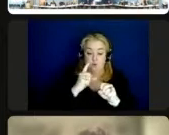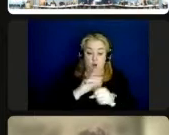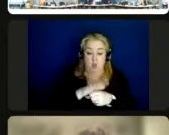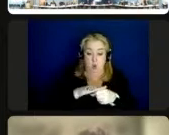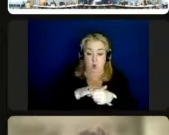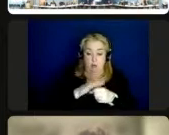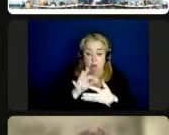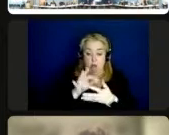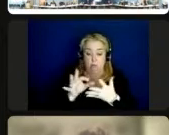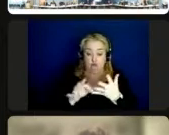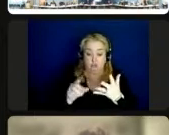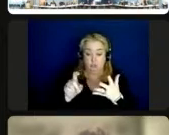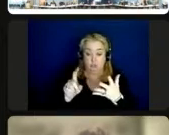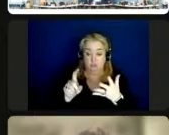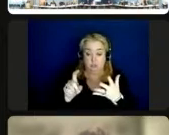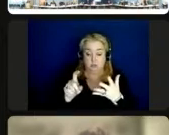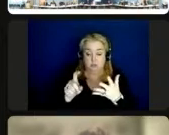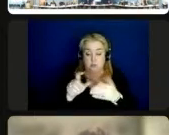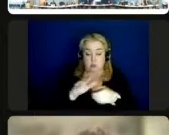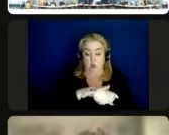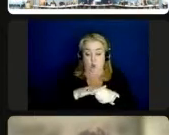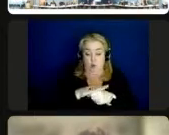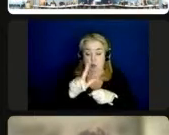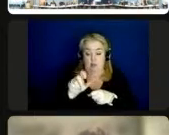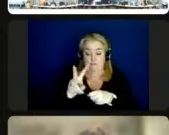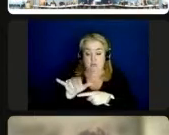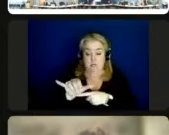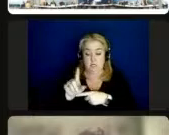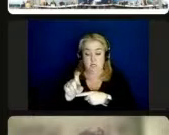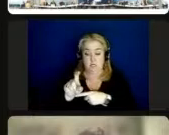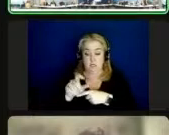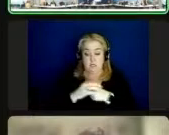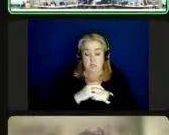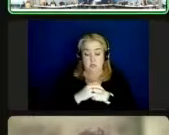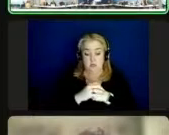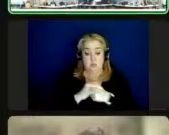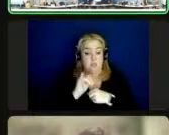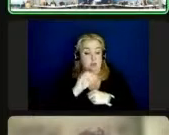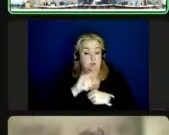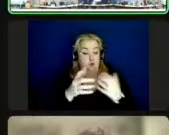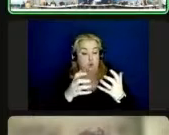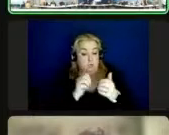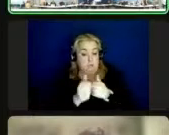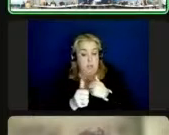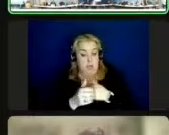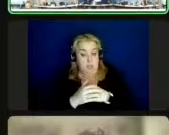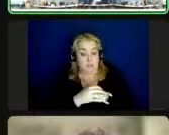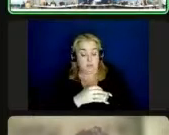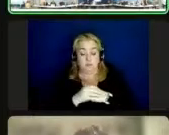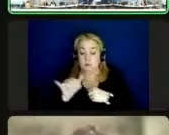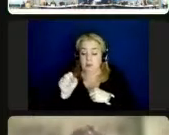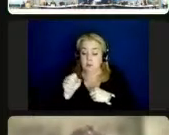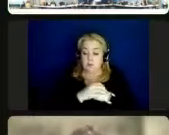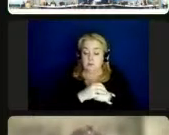REQUIRES A VOTE. WOULDN'T THAT REQUIRE ABOUT